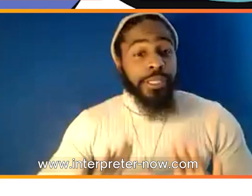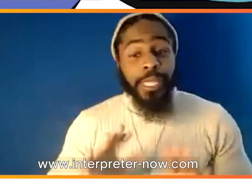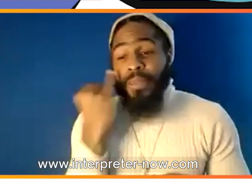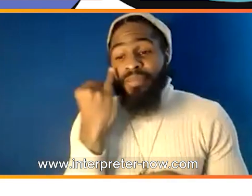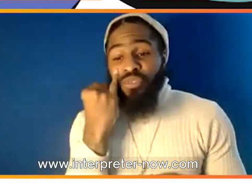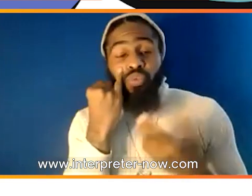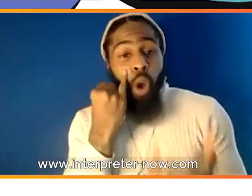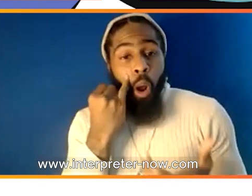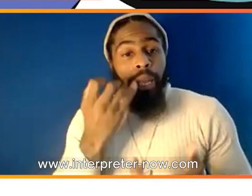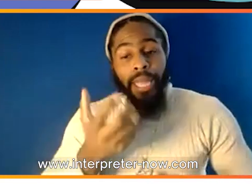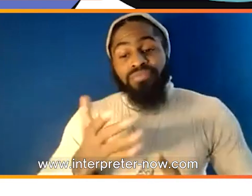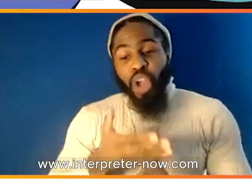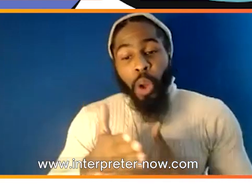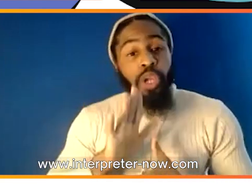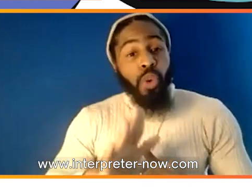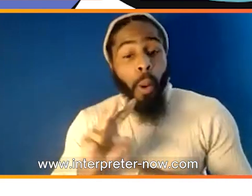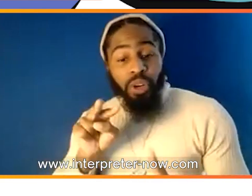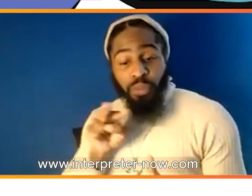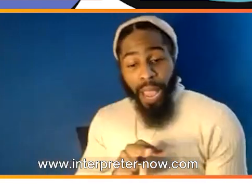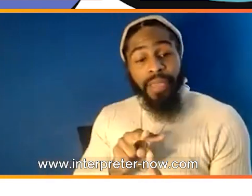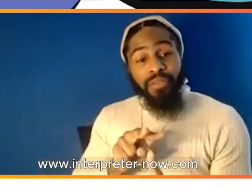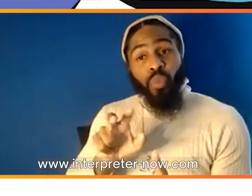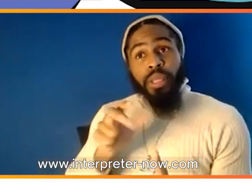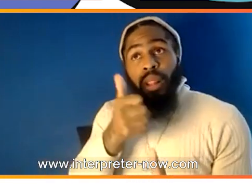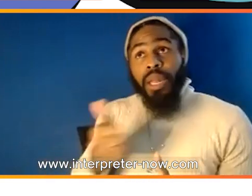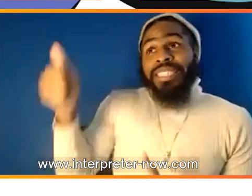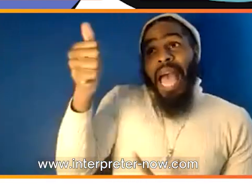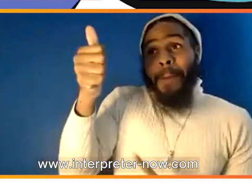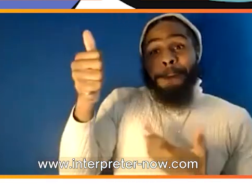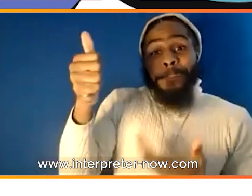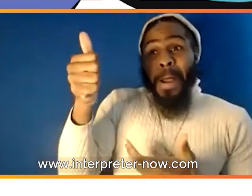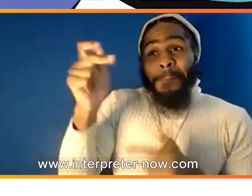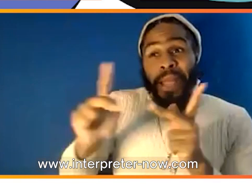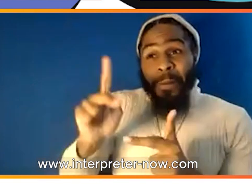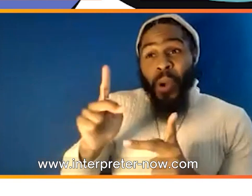there is some probably softer words you may want to use when you have those discussions.